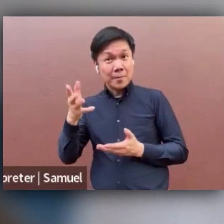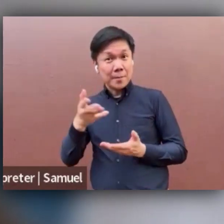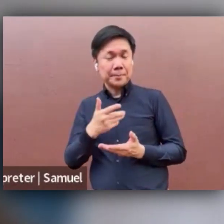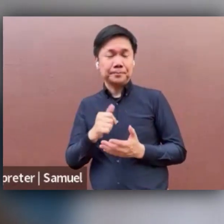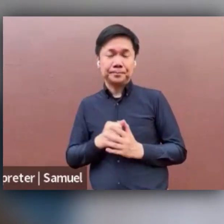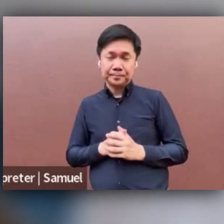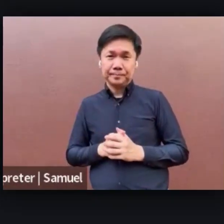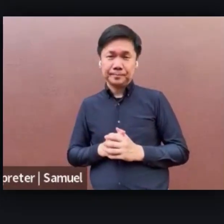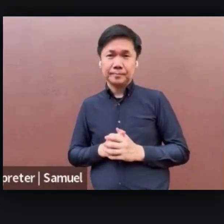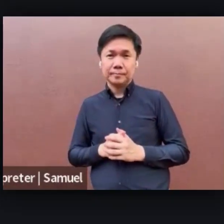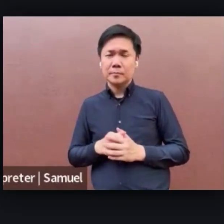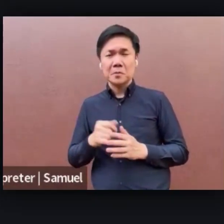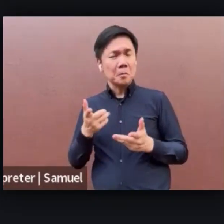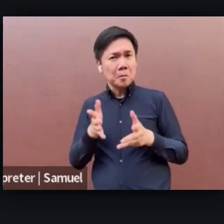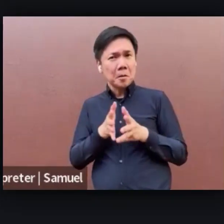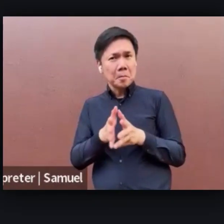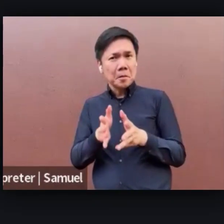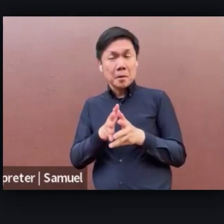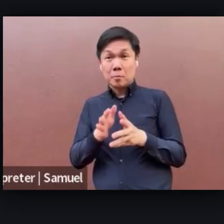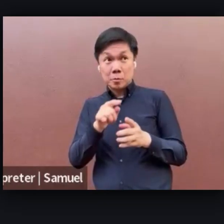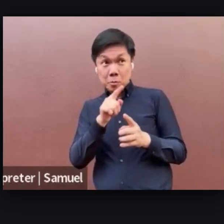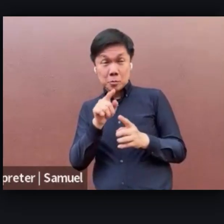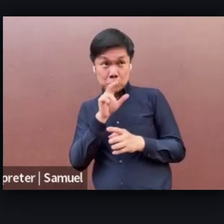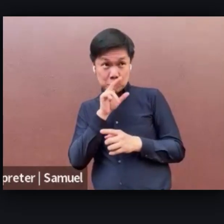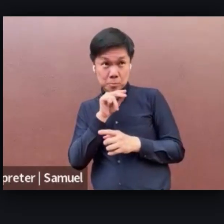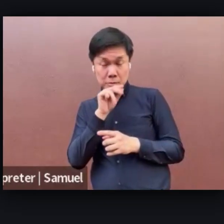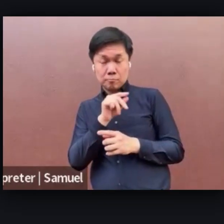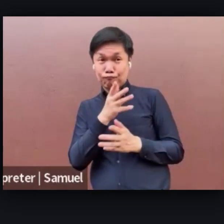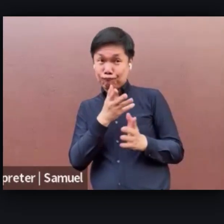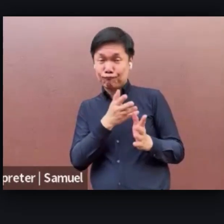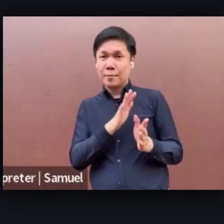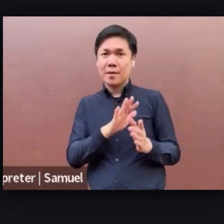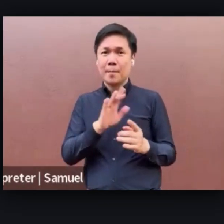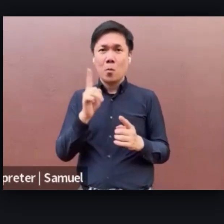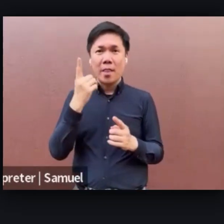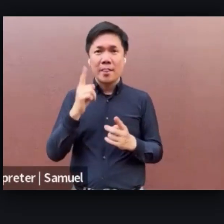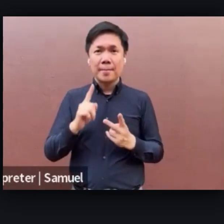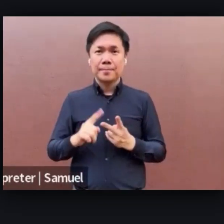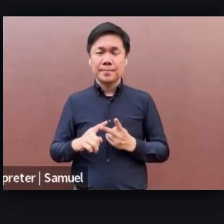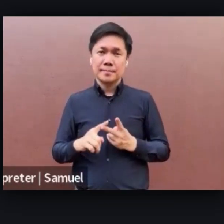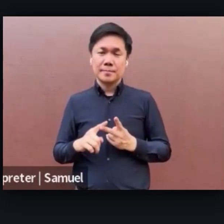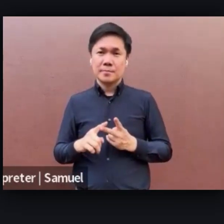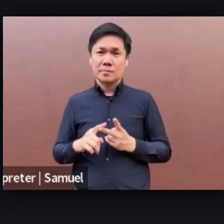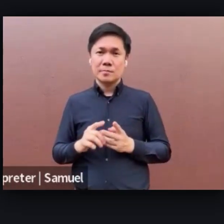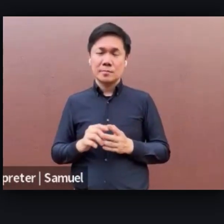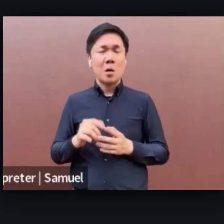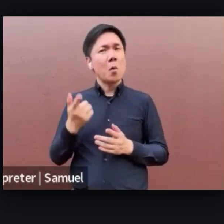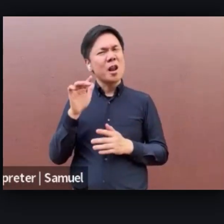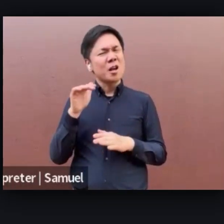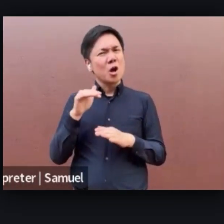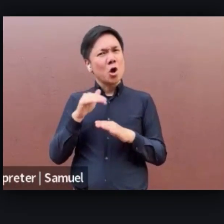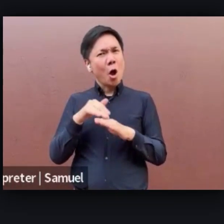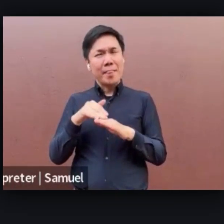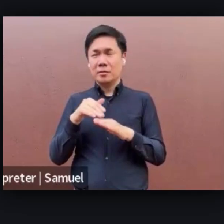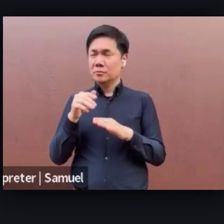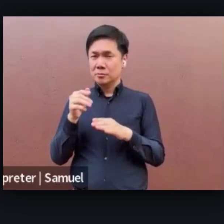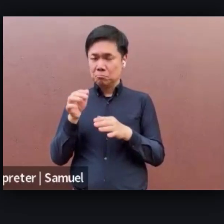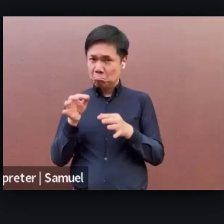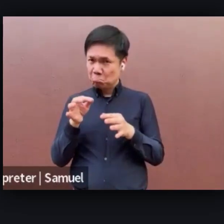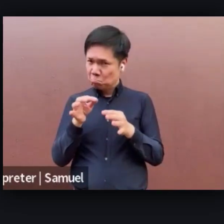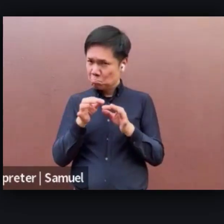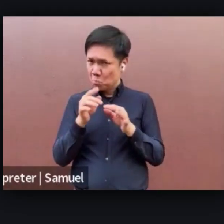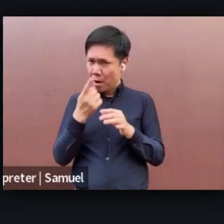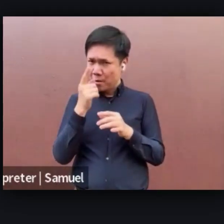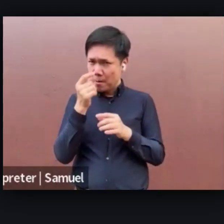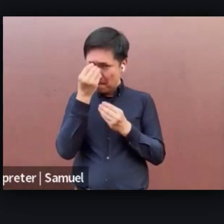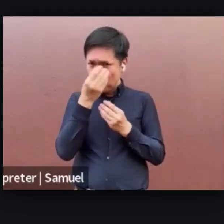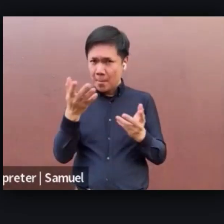So, while Kamran Rafiq decides whether he wants to speak up, I think one of the comments precipitated